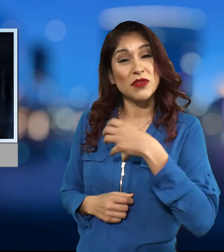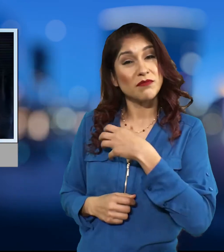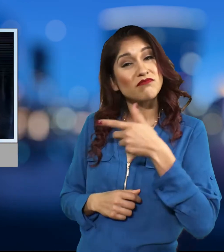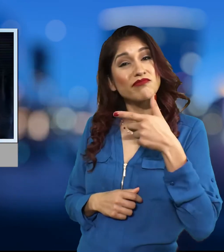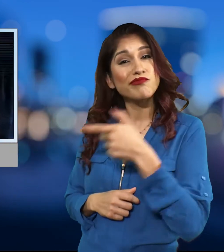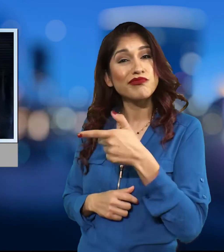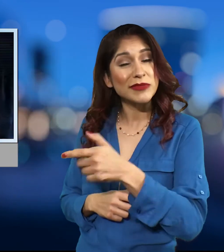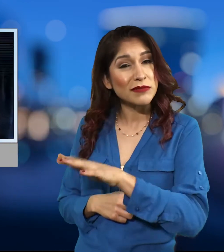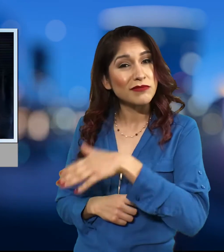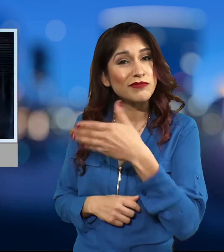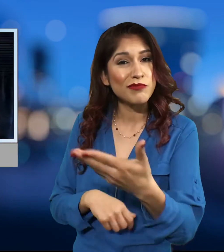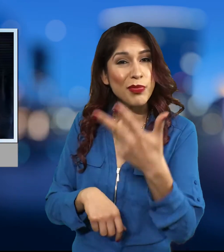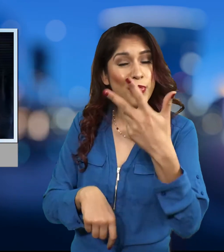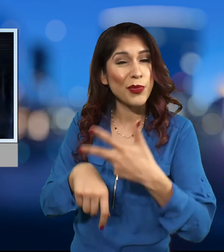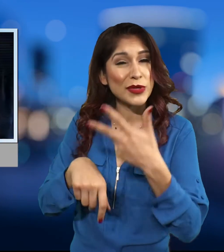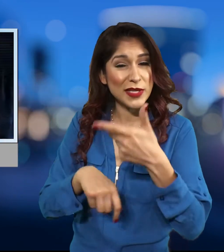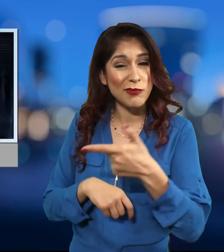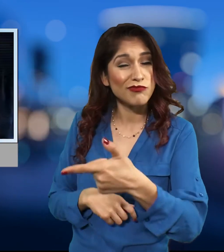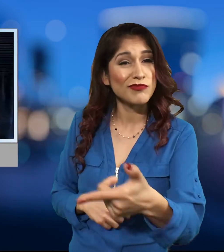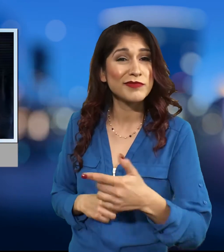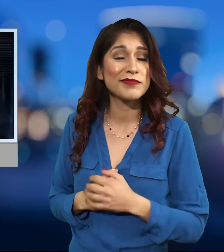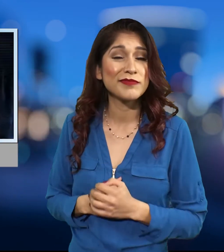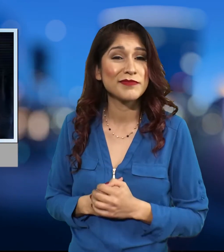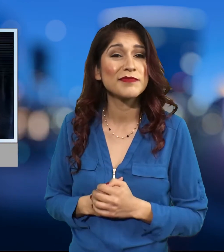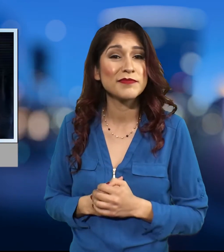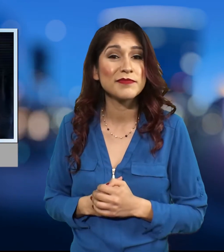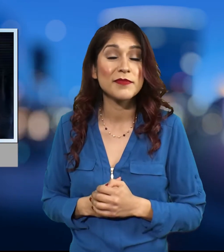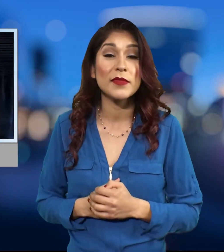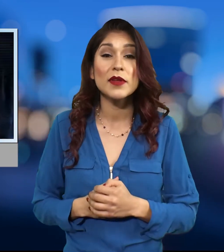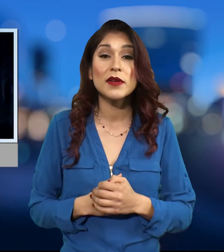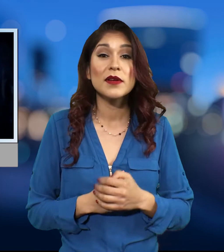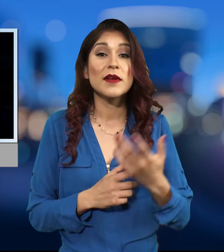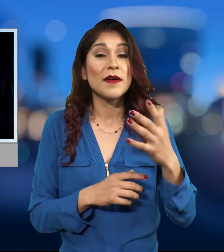Three shots then ring out and the suspect collapses to the ground.